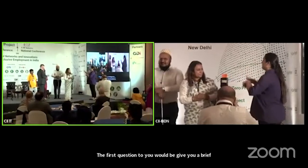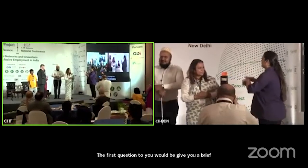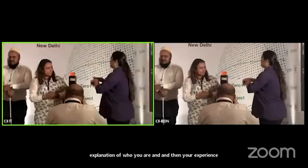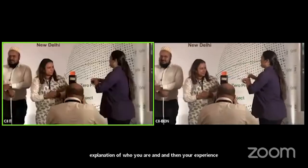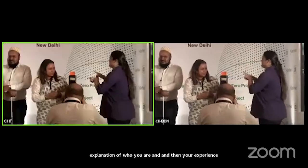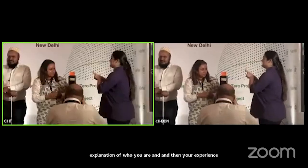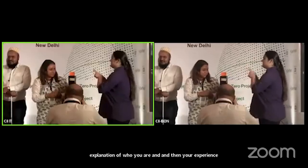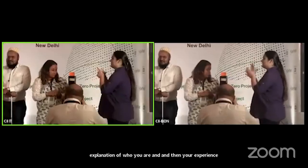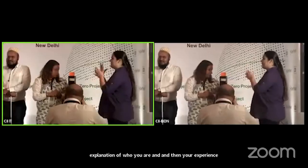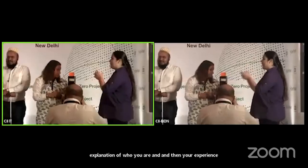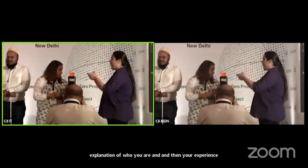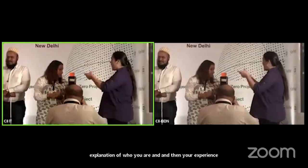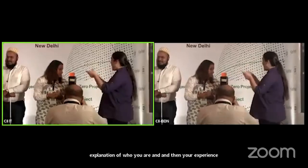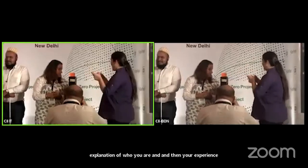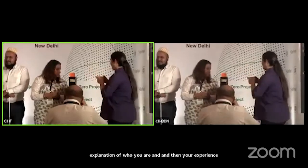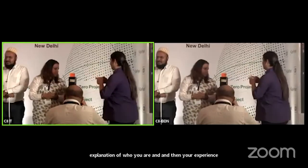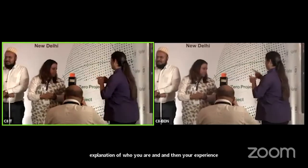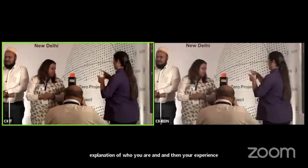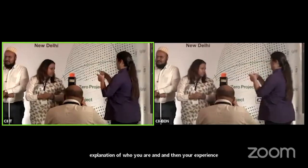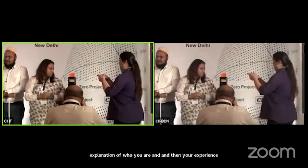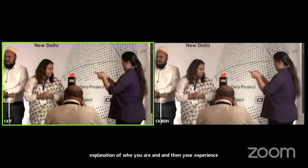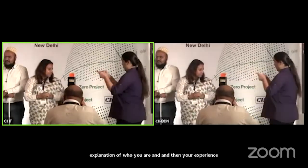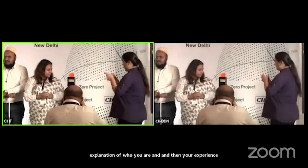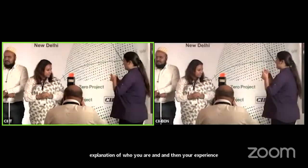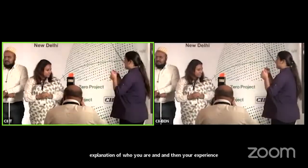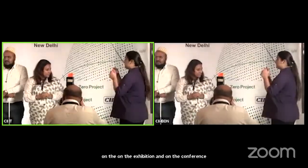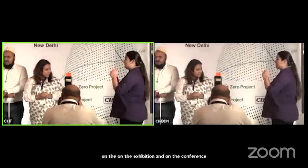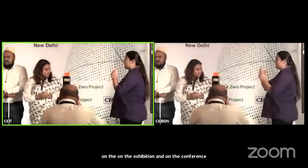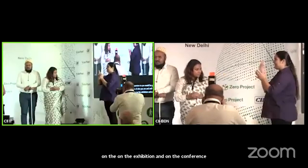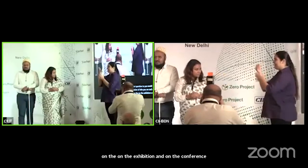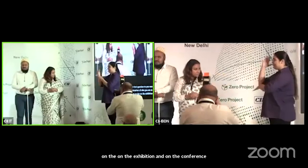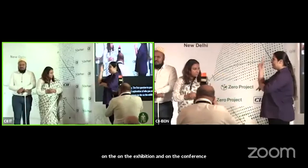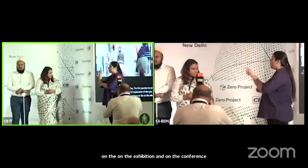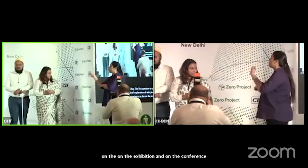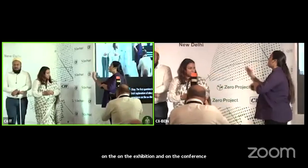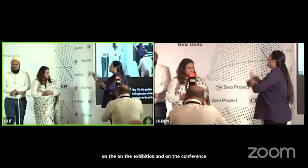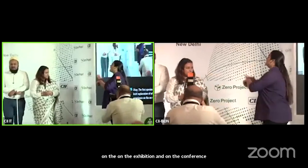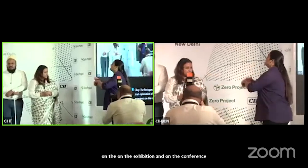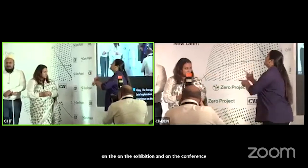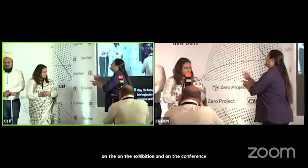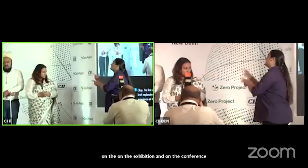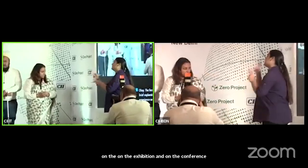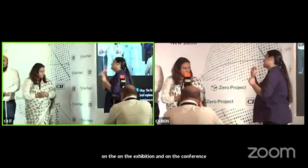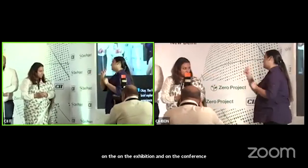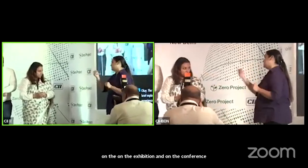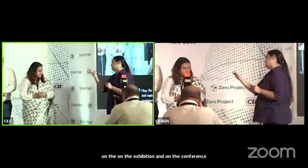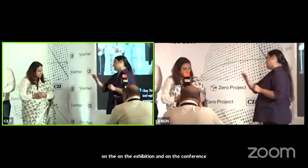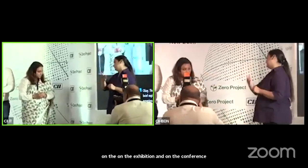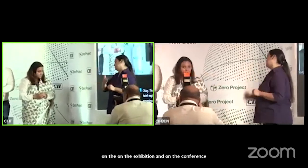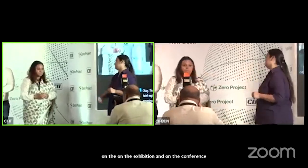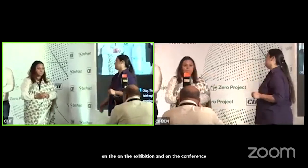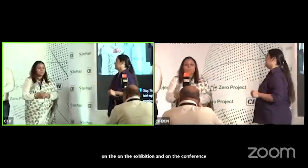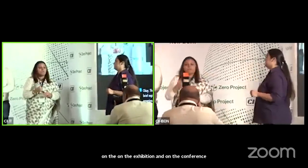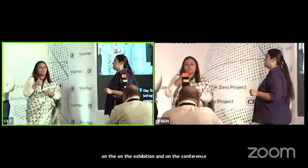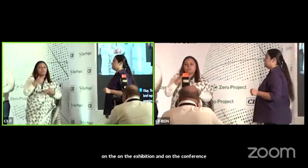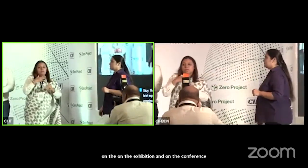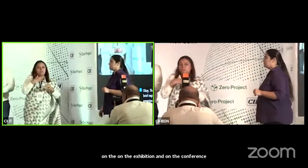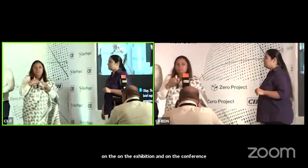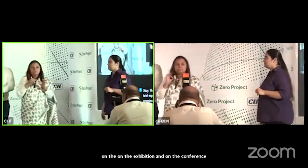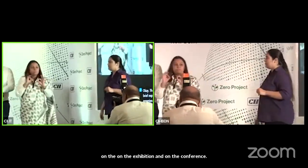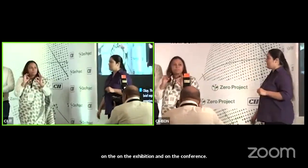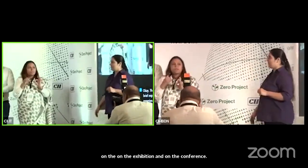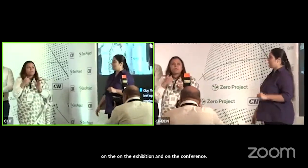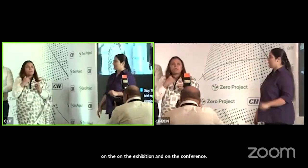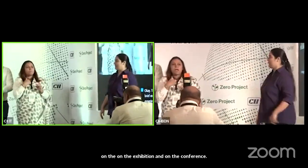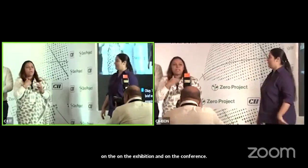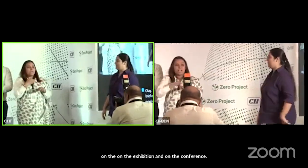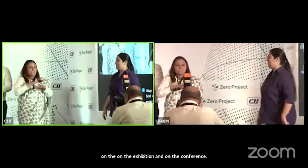and on the conference.